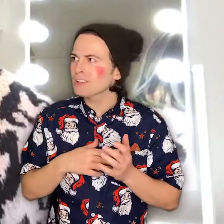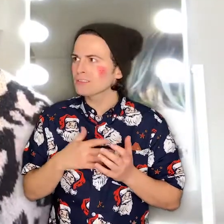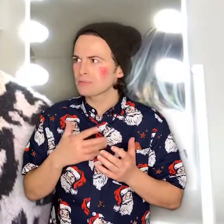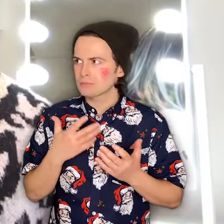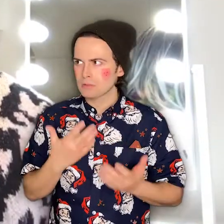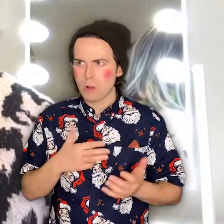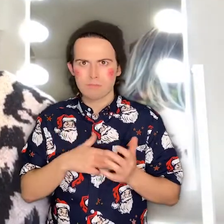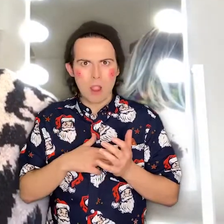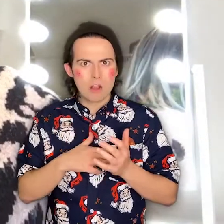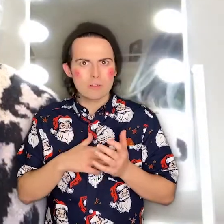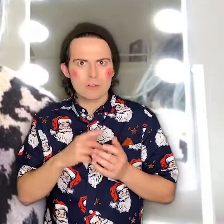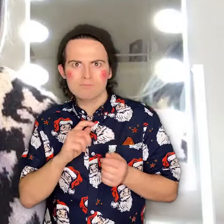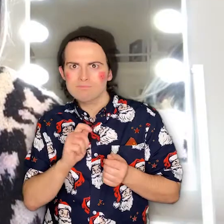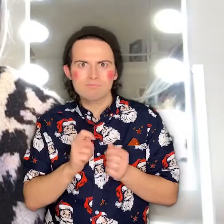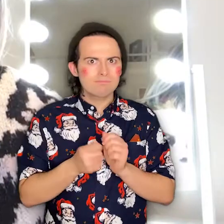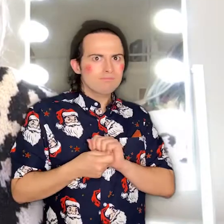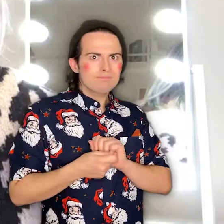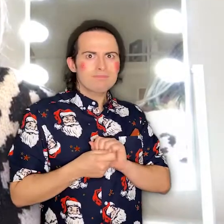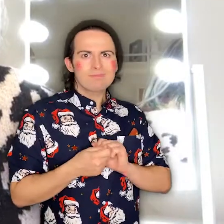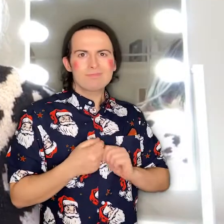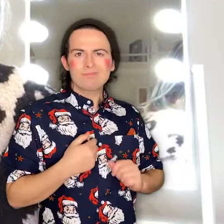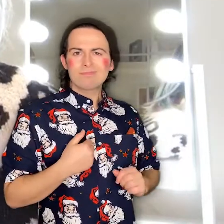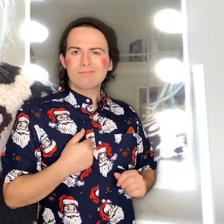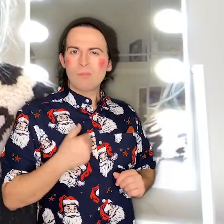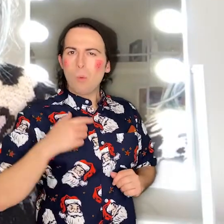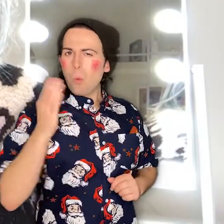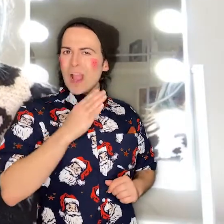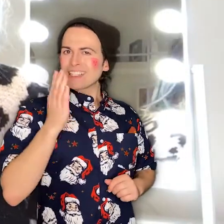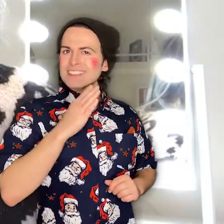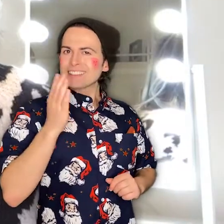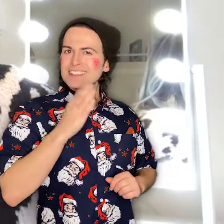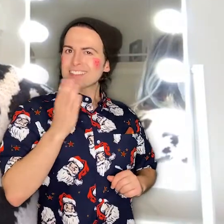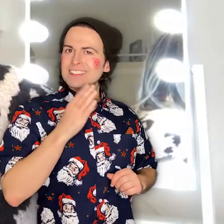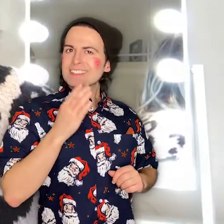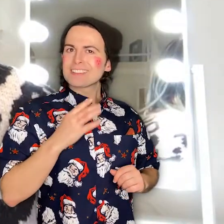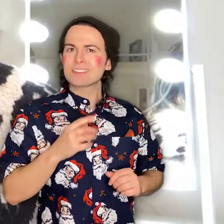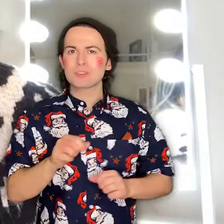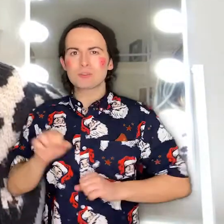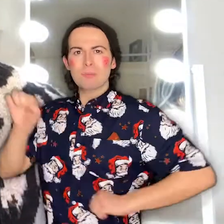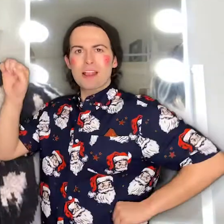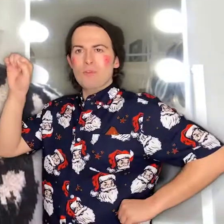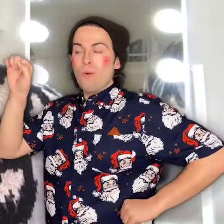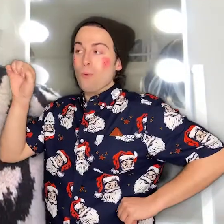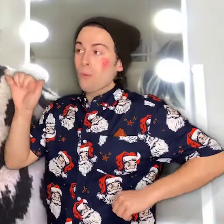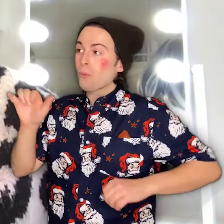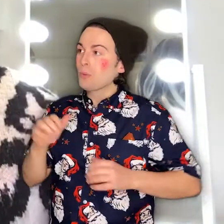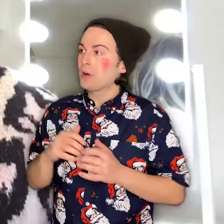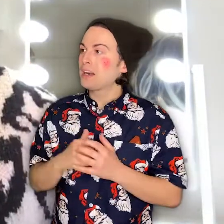She, however, thinks it’s a cool nickname and now she’s convinced herself that she